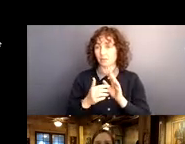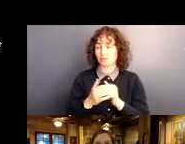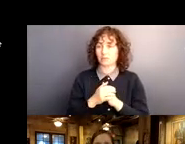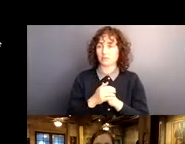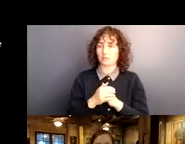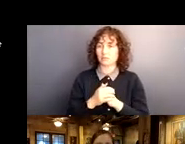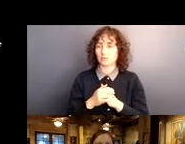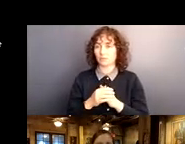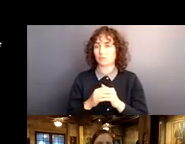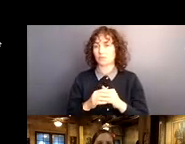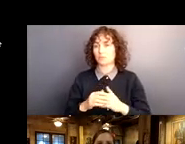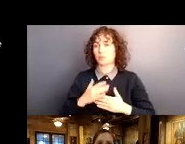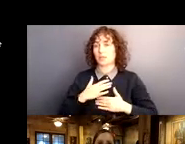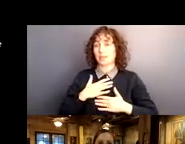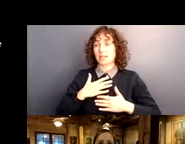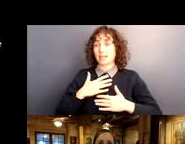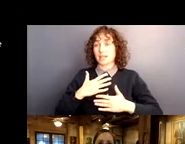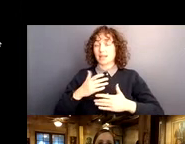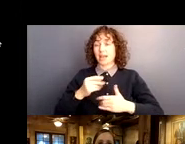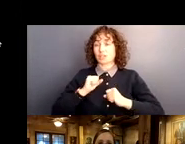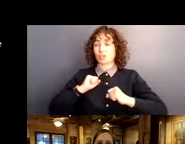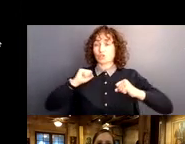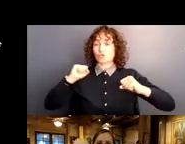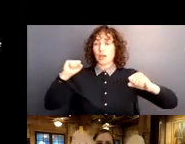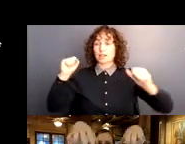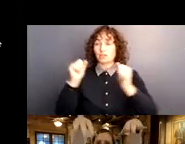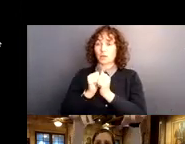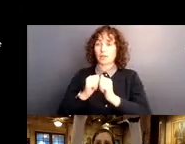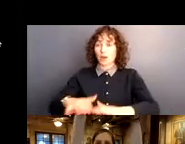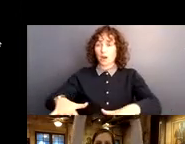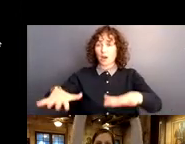Breathe in and stretch with arms up high